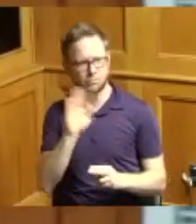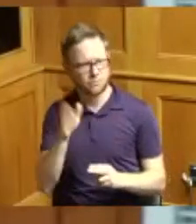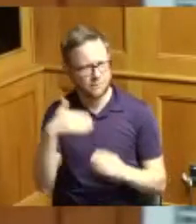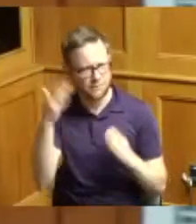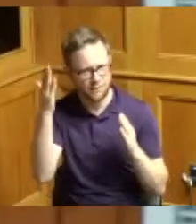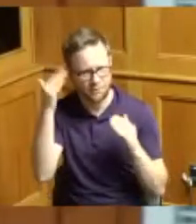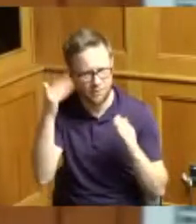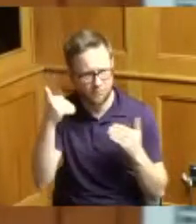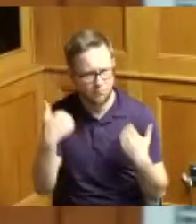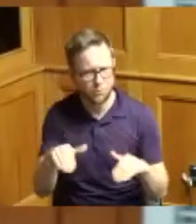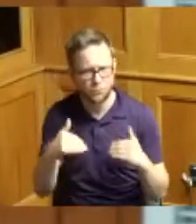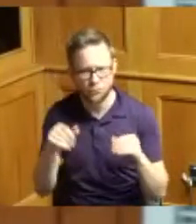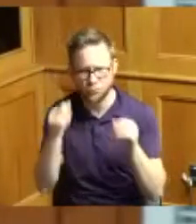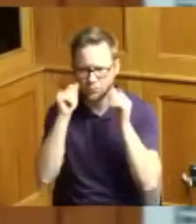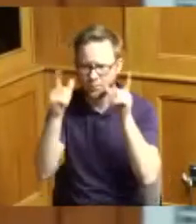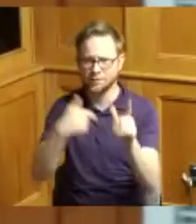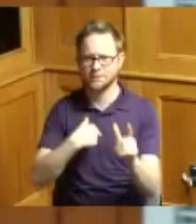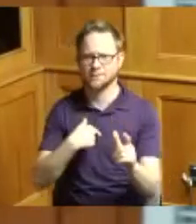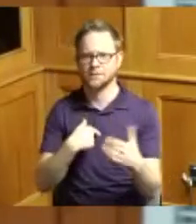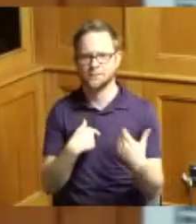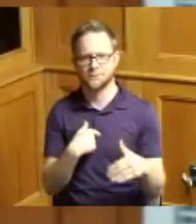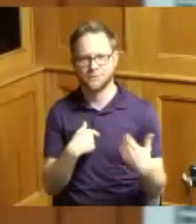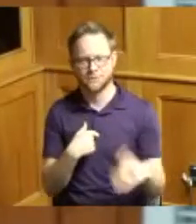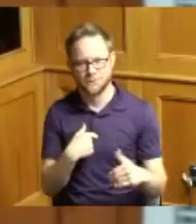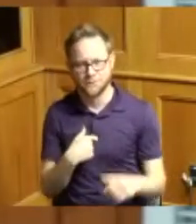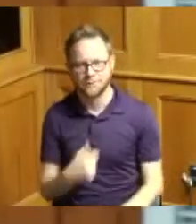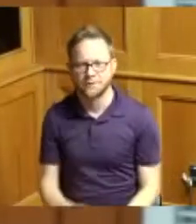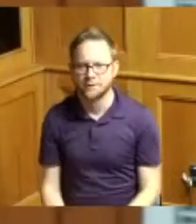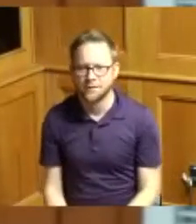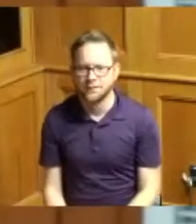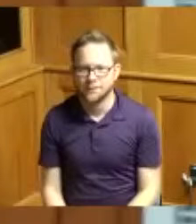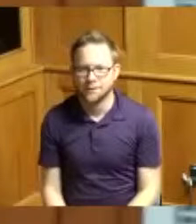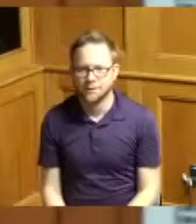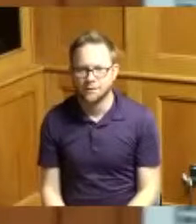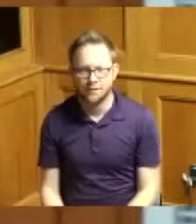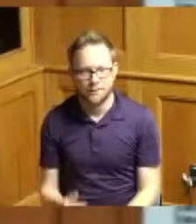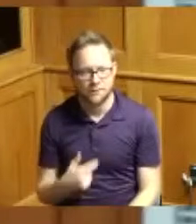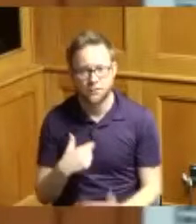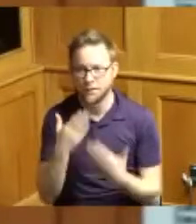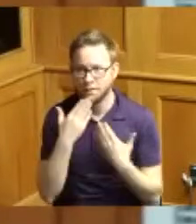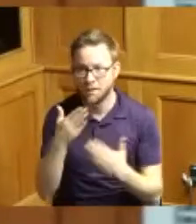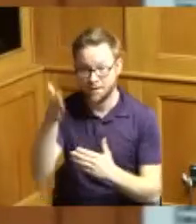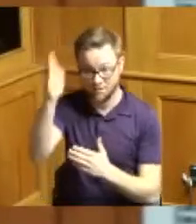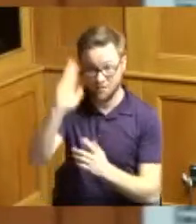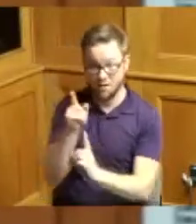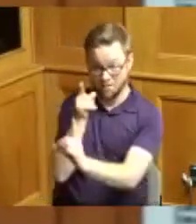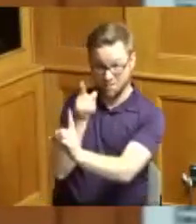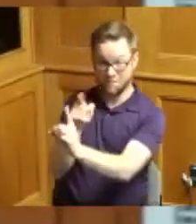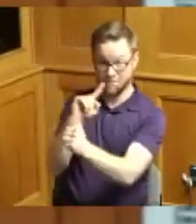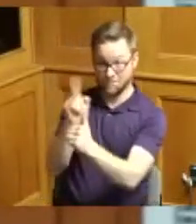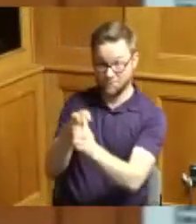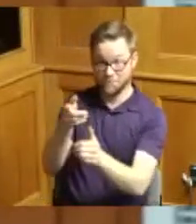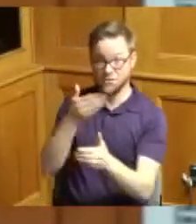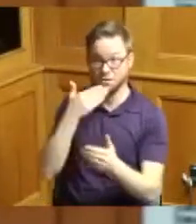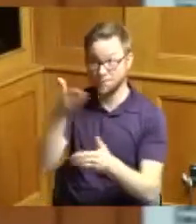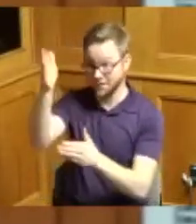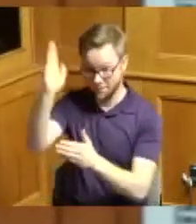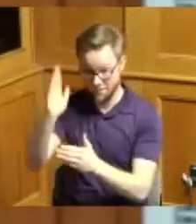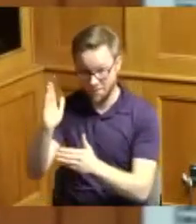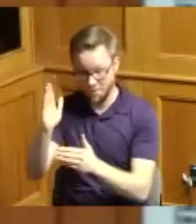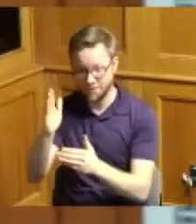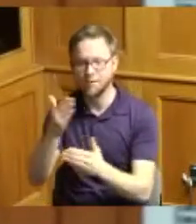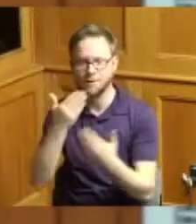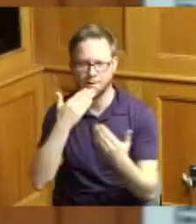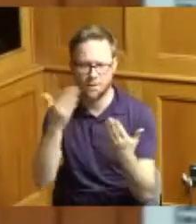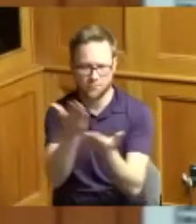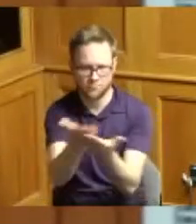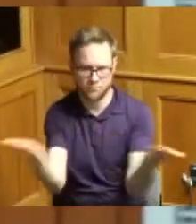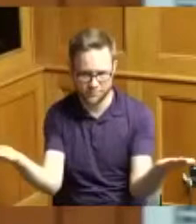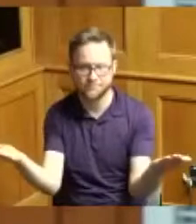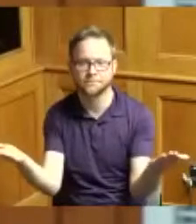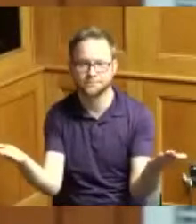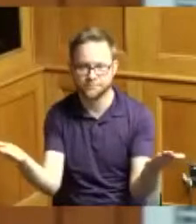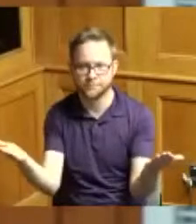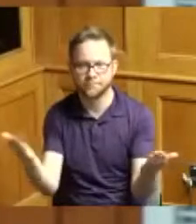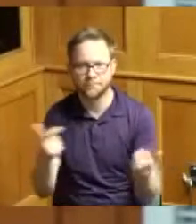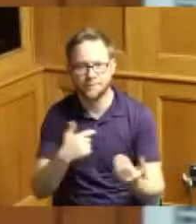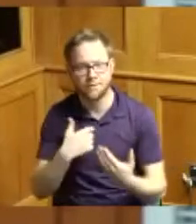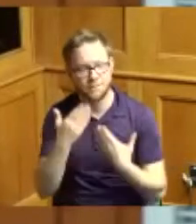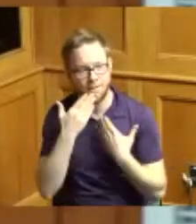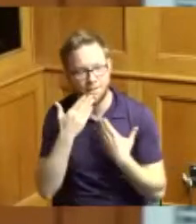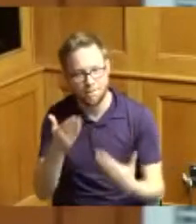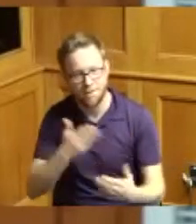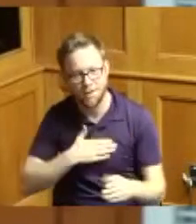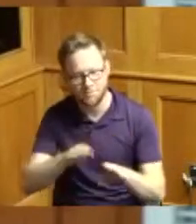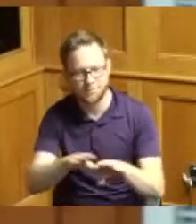anywhere by anyone I thank god first and I thank you and I thank my children because they